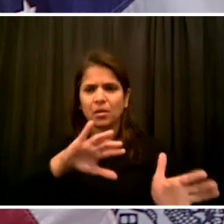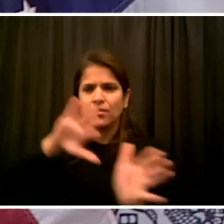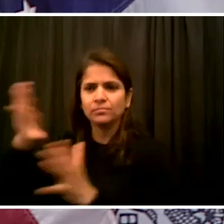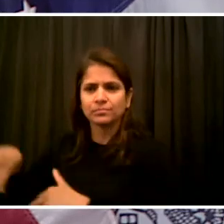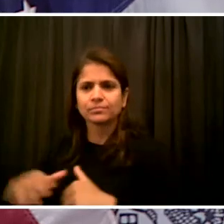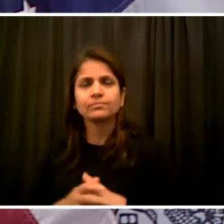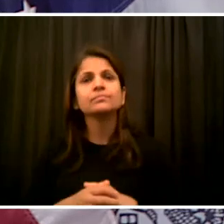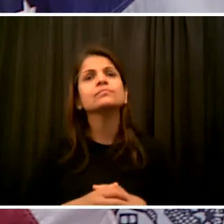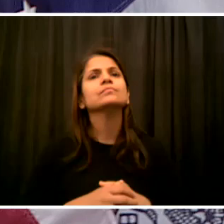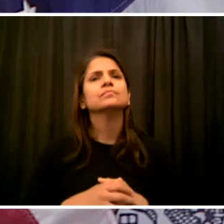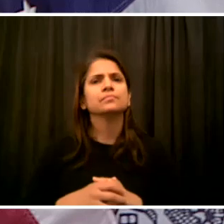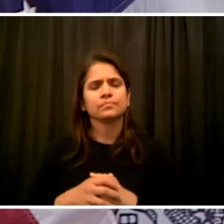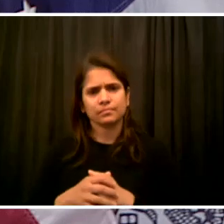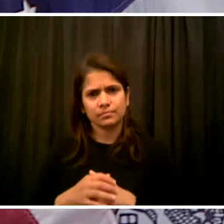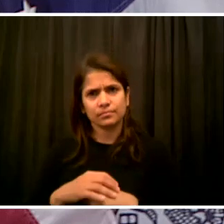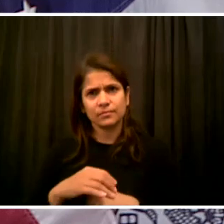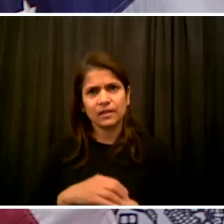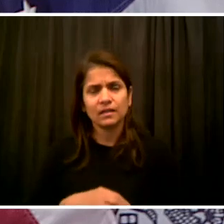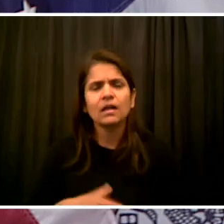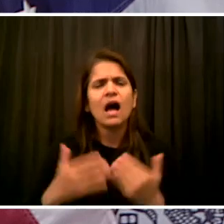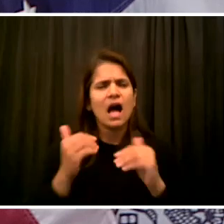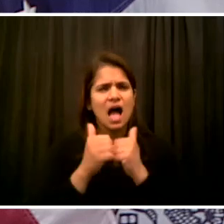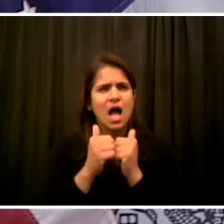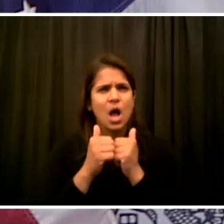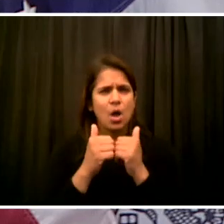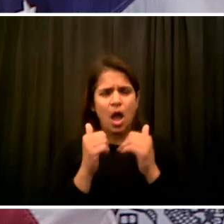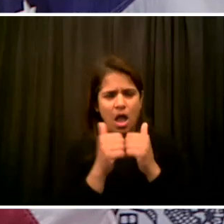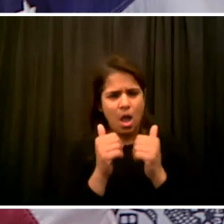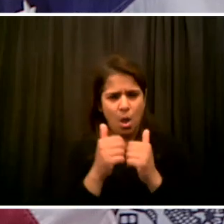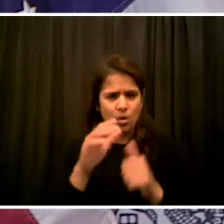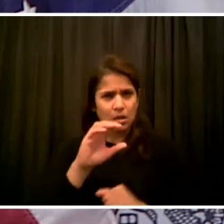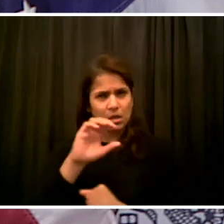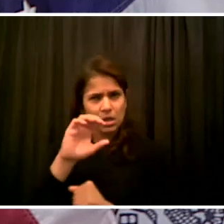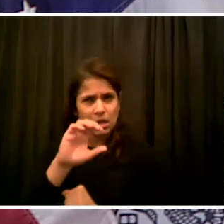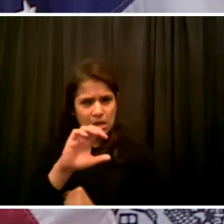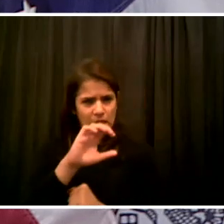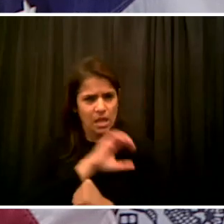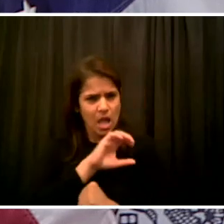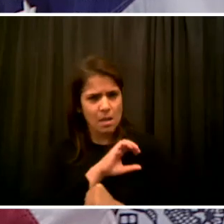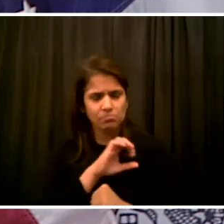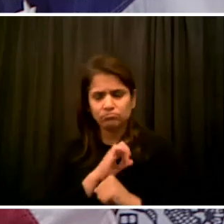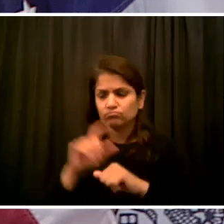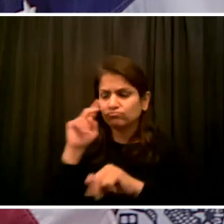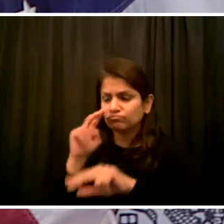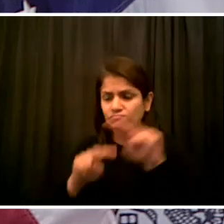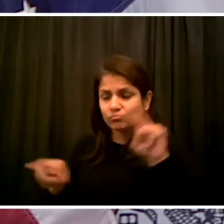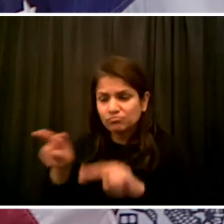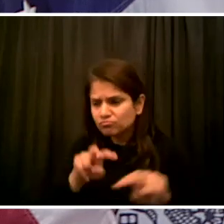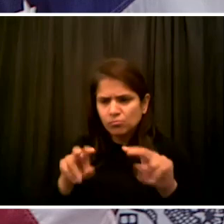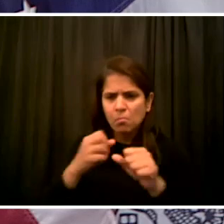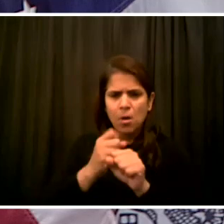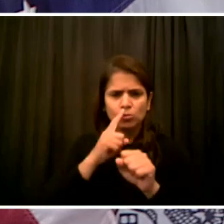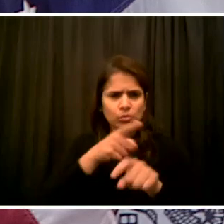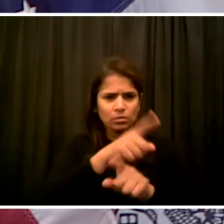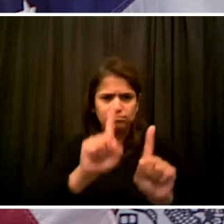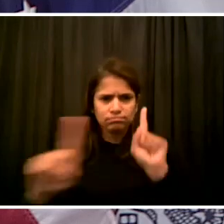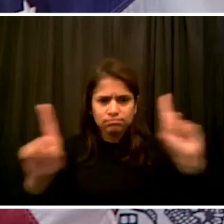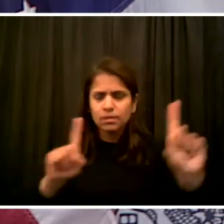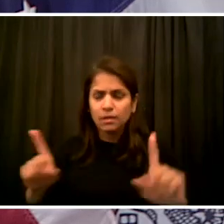TAKEN CARE F.O RAREGDG INTHE POLICING AND HWETHER IT'S SOCIAL DISTANCING OR TRADITIONAL CRIME, I HTINK